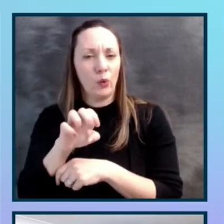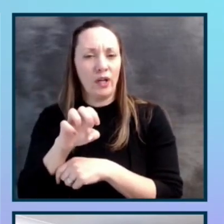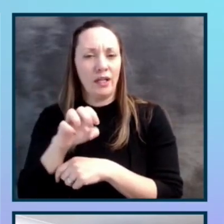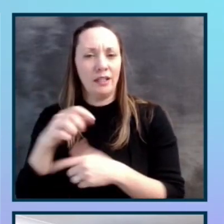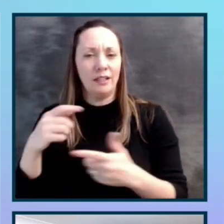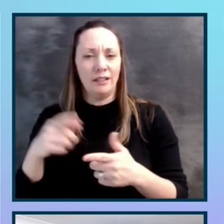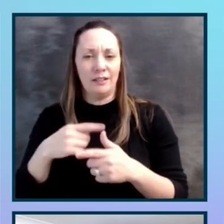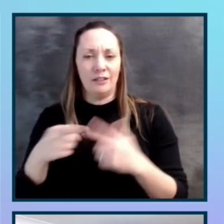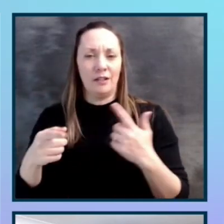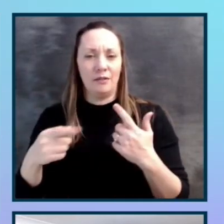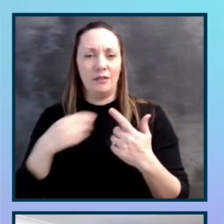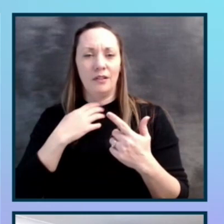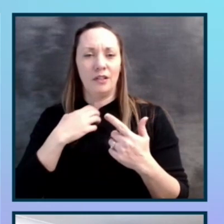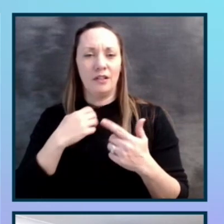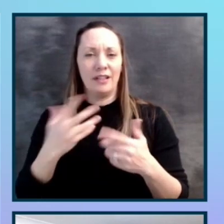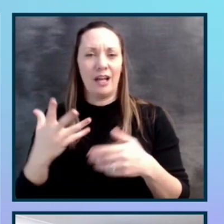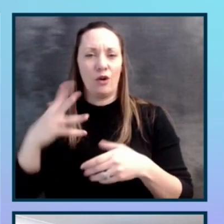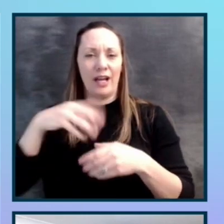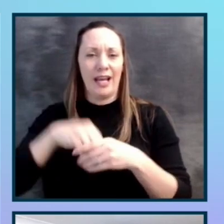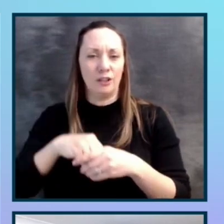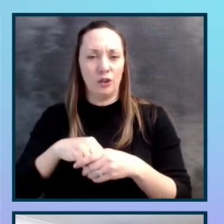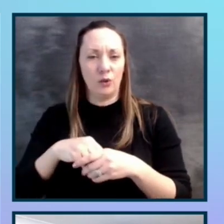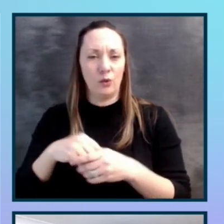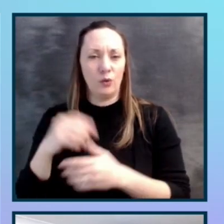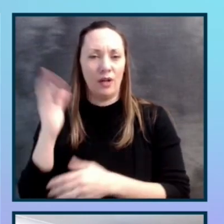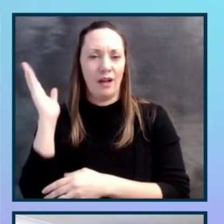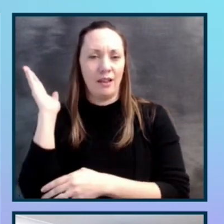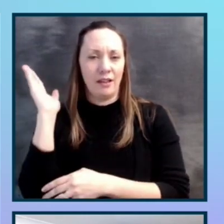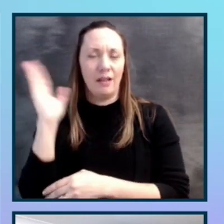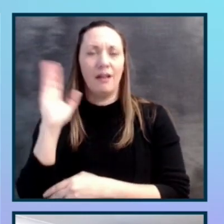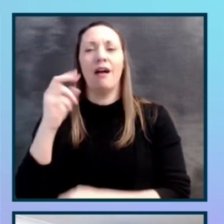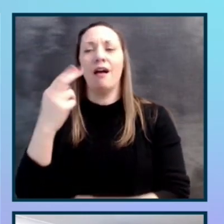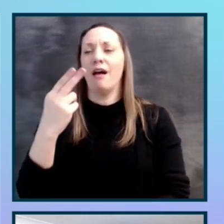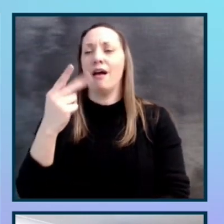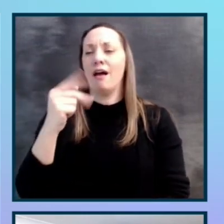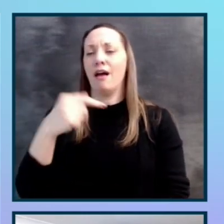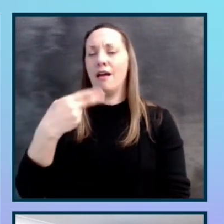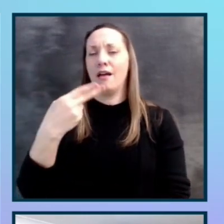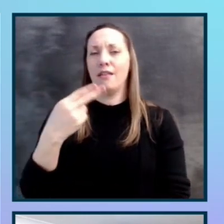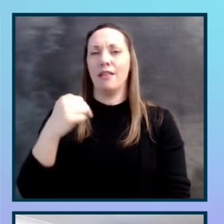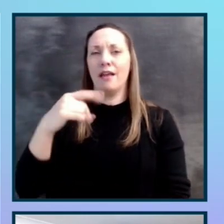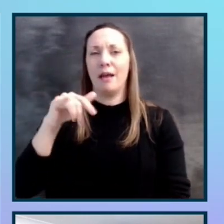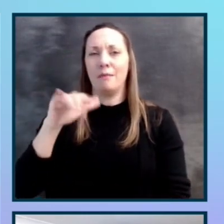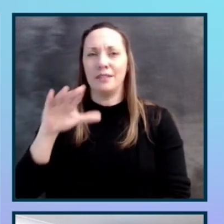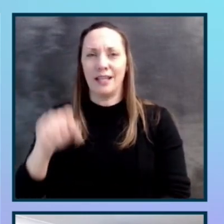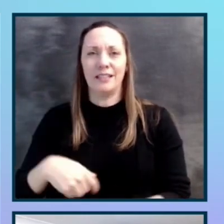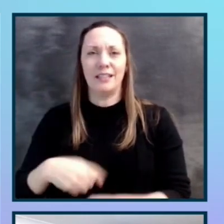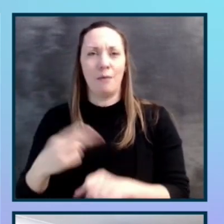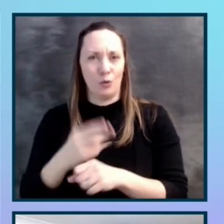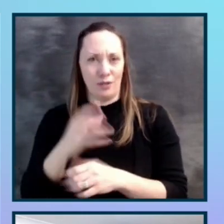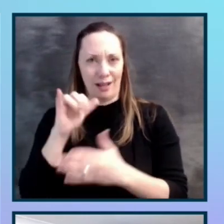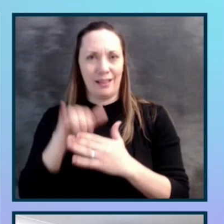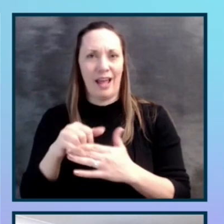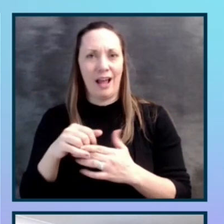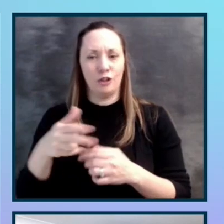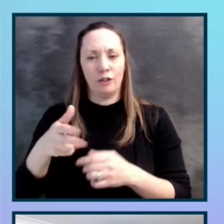into the presentation sort of cycle. So I couldn't actually get footage of those in time to you know, show you how they work.